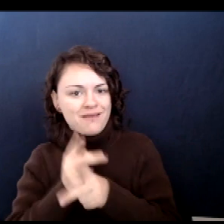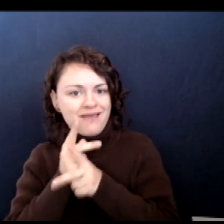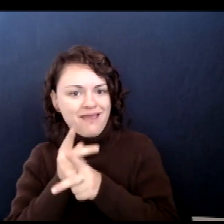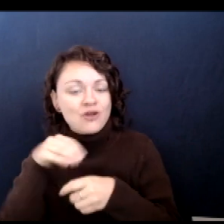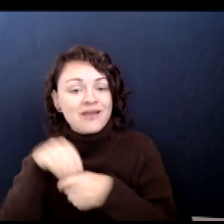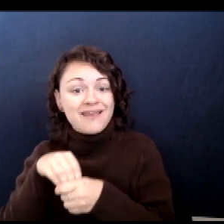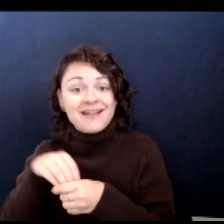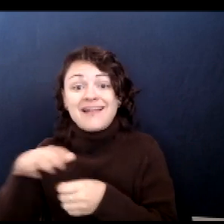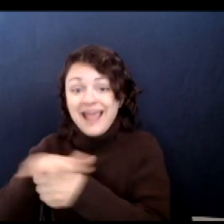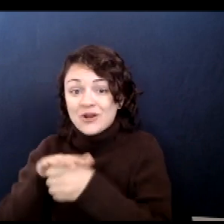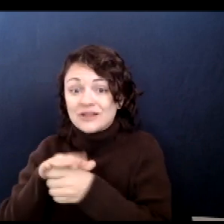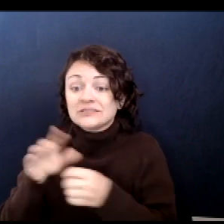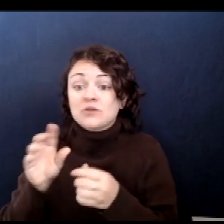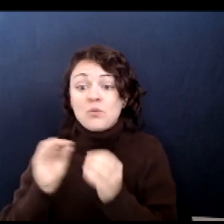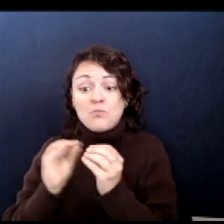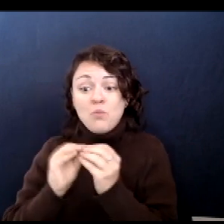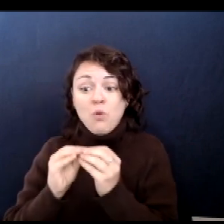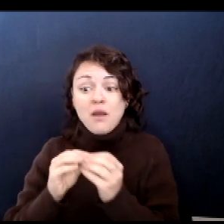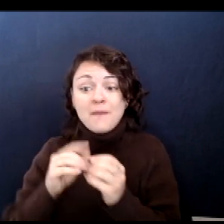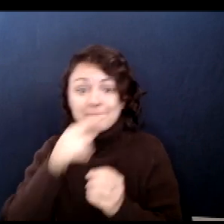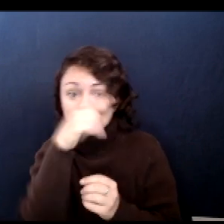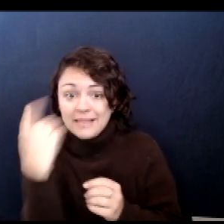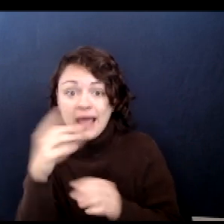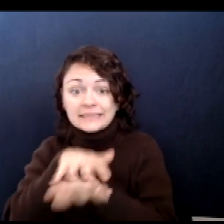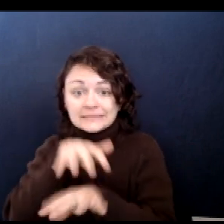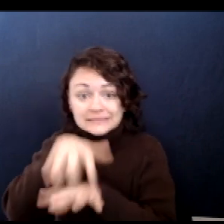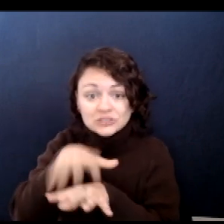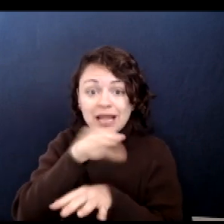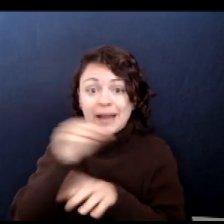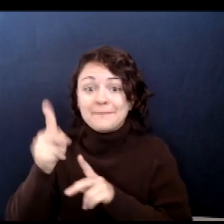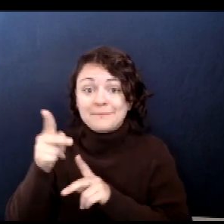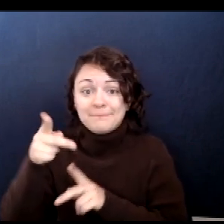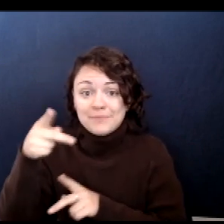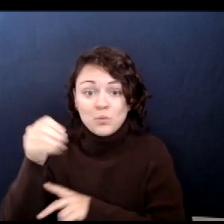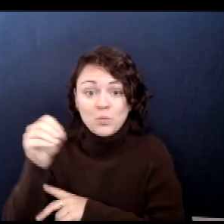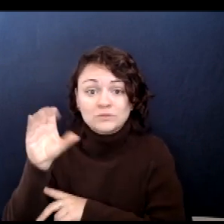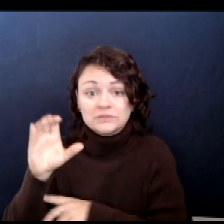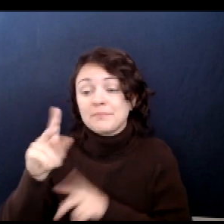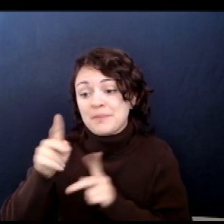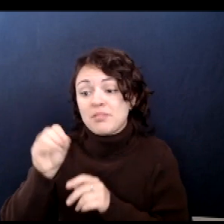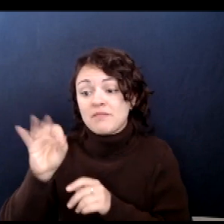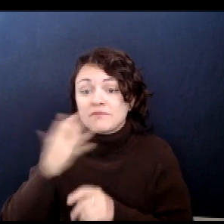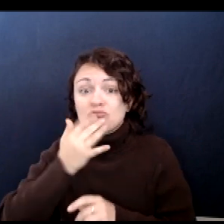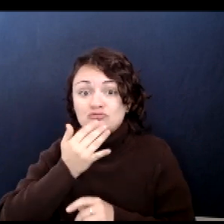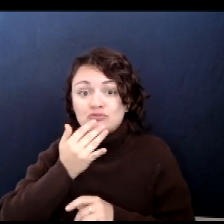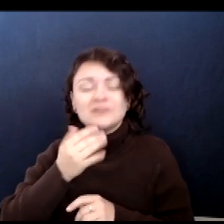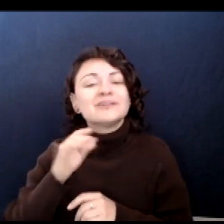a high proportion of black indigenous and persons of color. As I said, all in all it is a small body of literature.